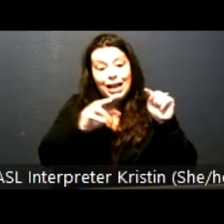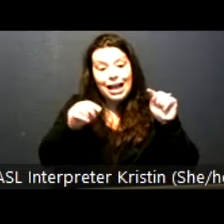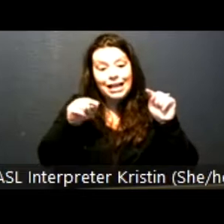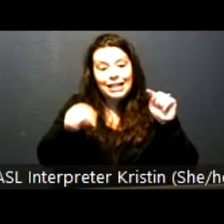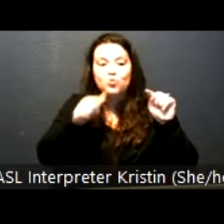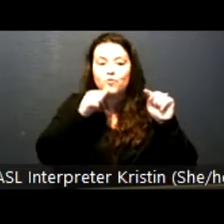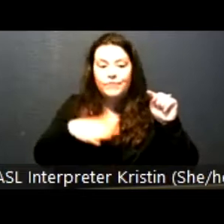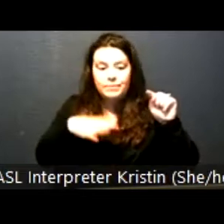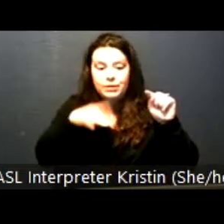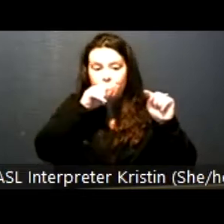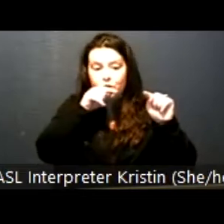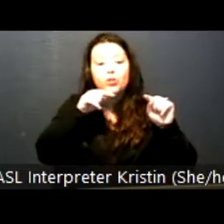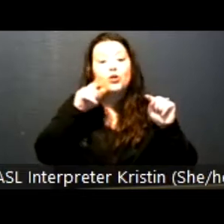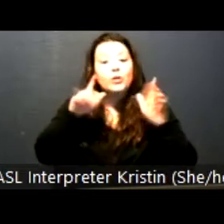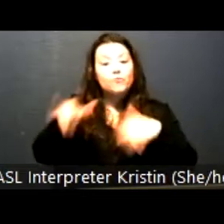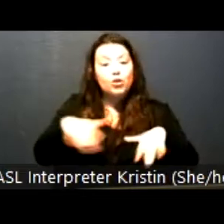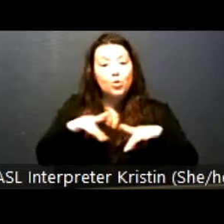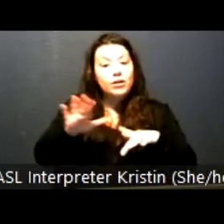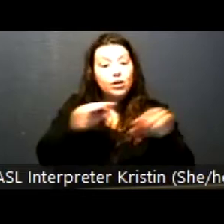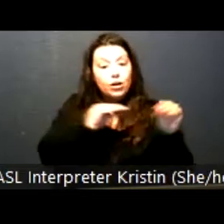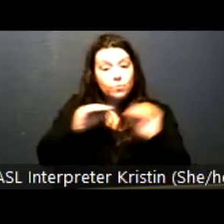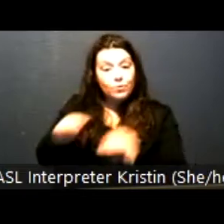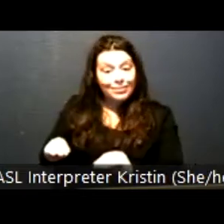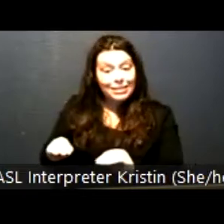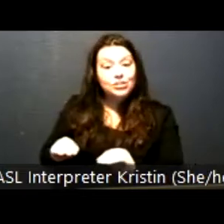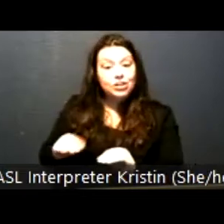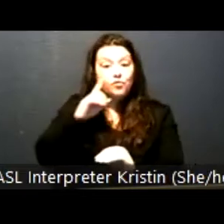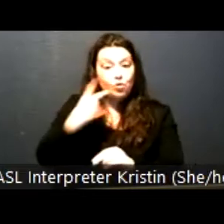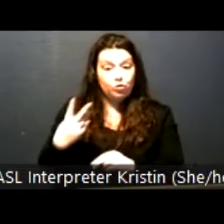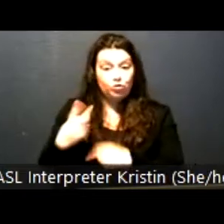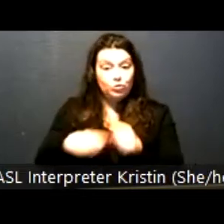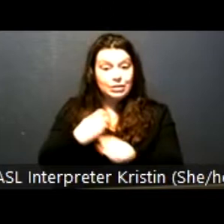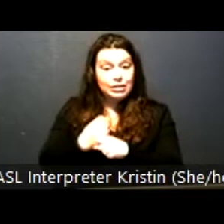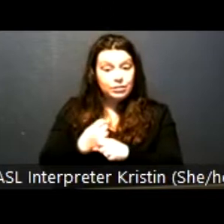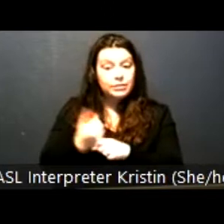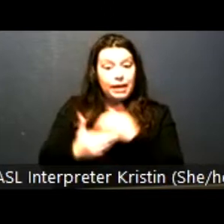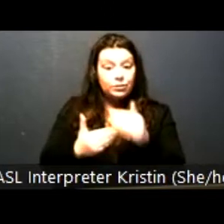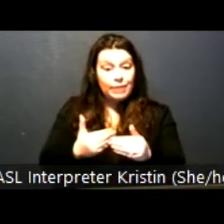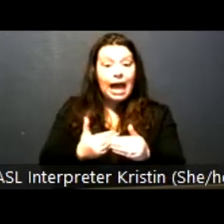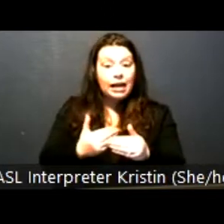for two years in a row all the way to Peru. >>Erika: Wow, that's incredible. And, um, a note about the female